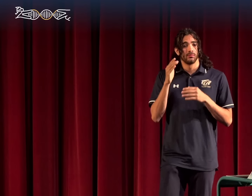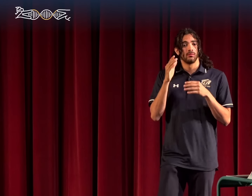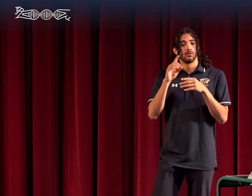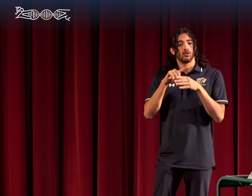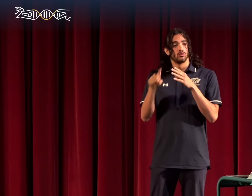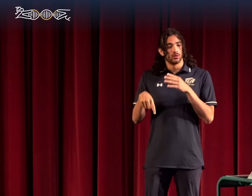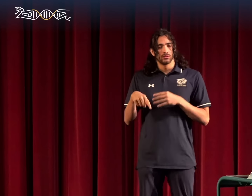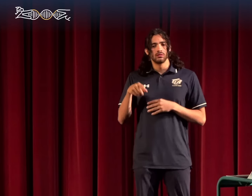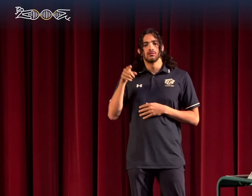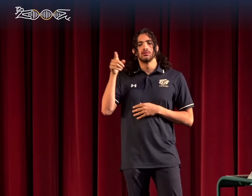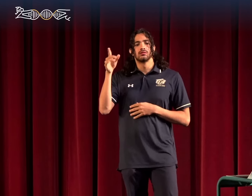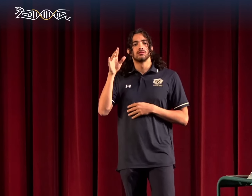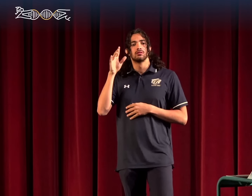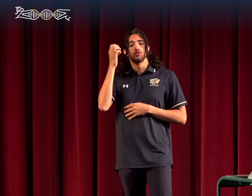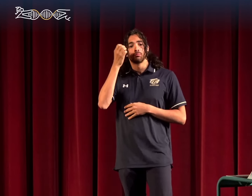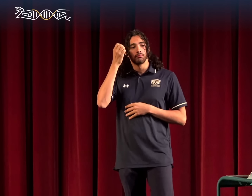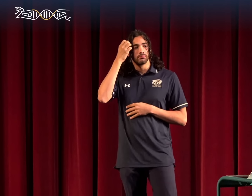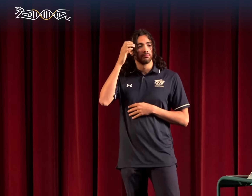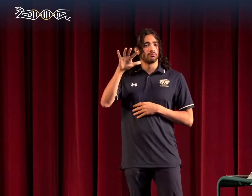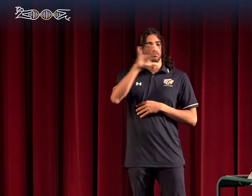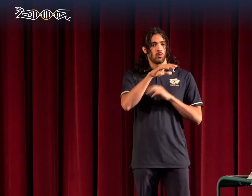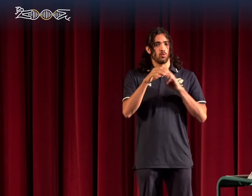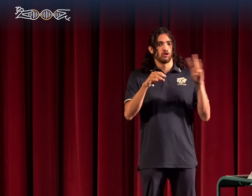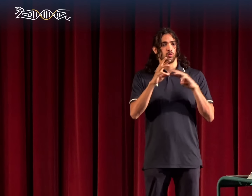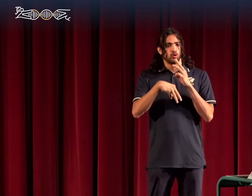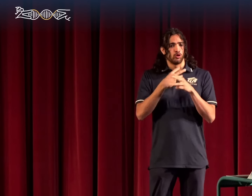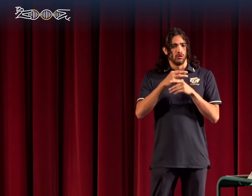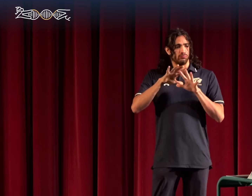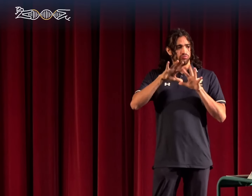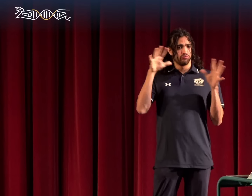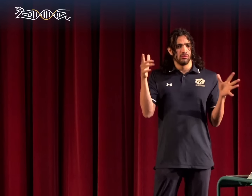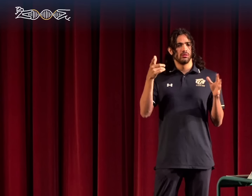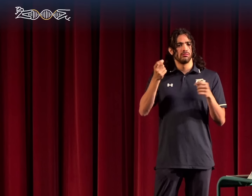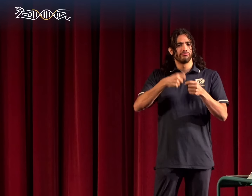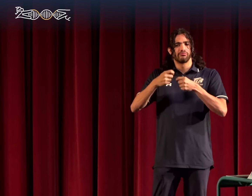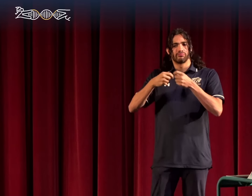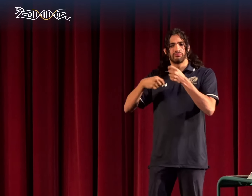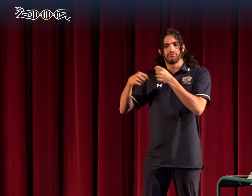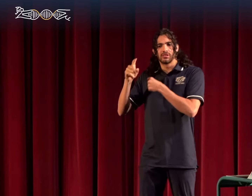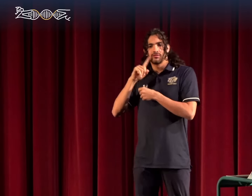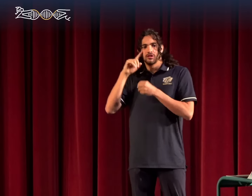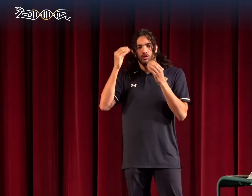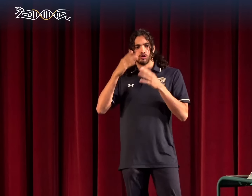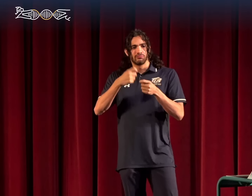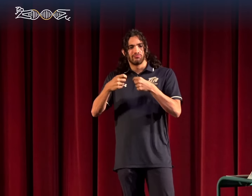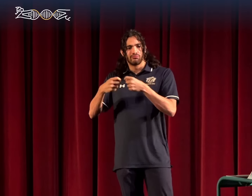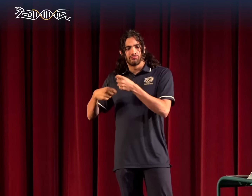Result of that was throughout Europe much of the Western world we saw Deaf